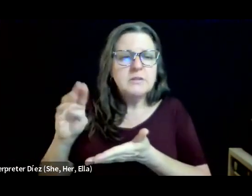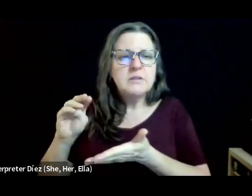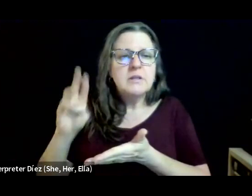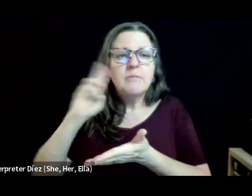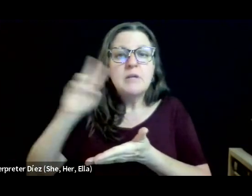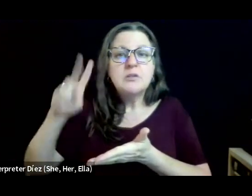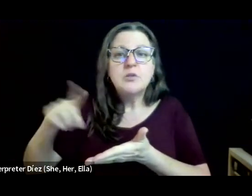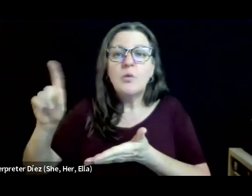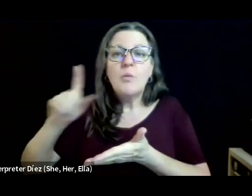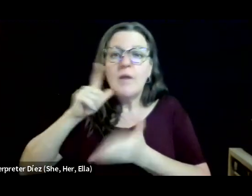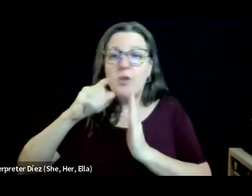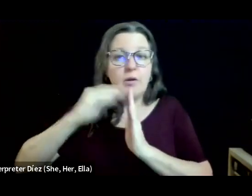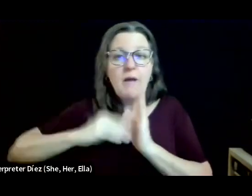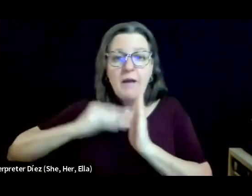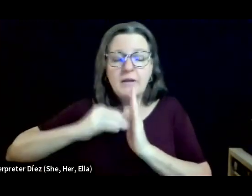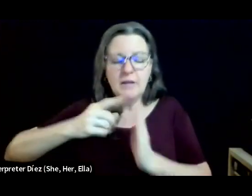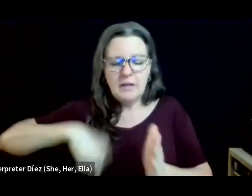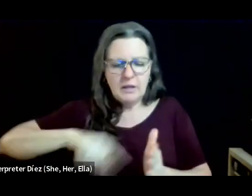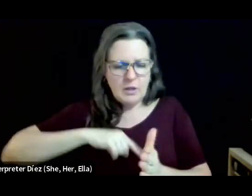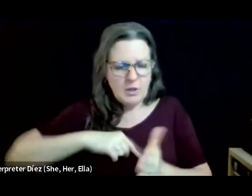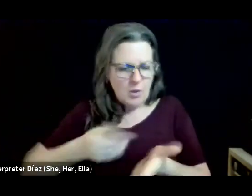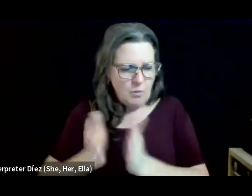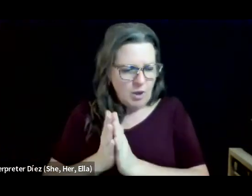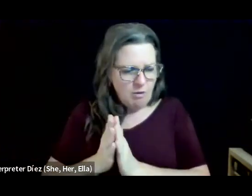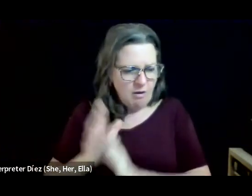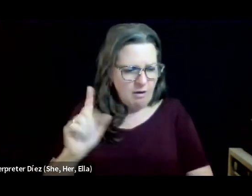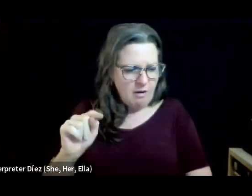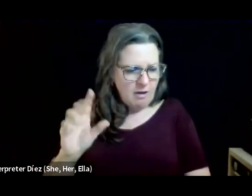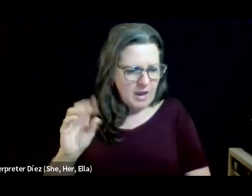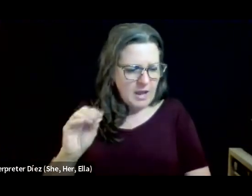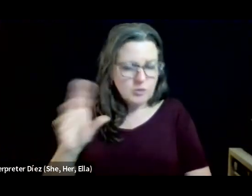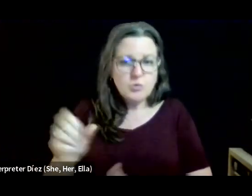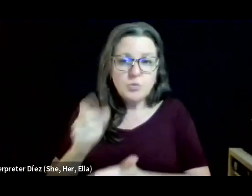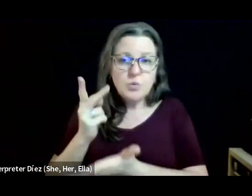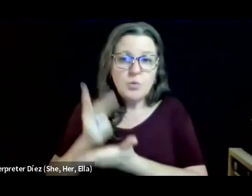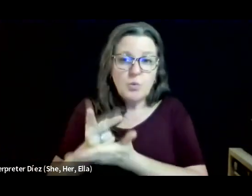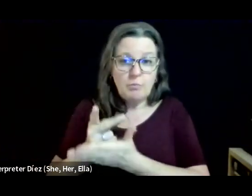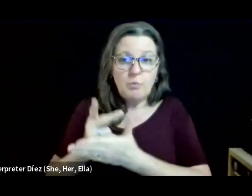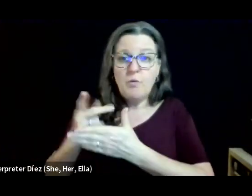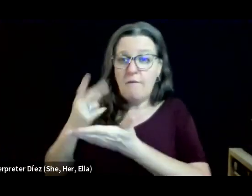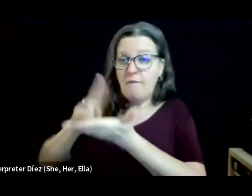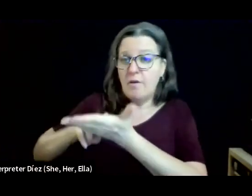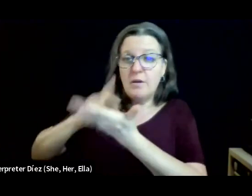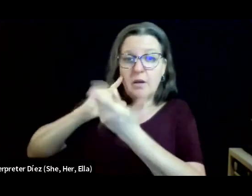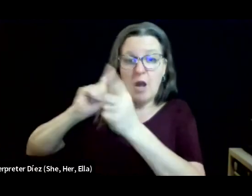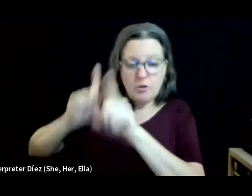We're asked to approve contracts and things that have